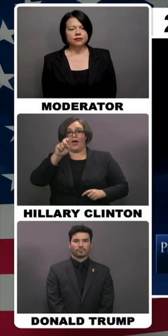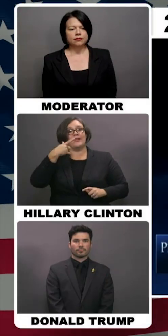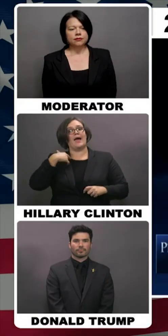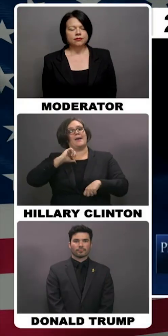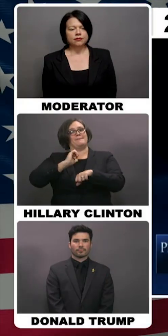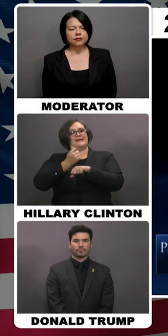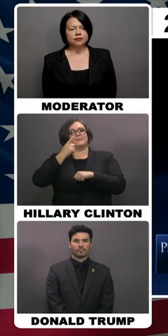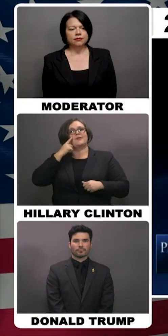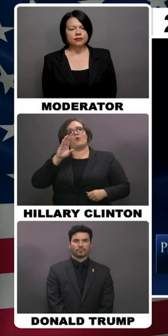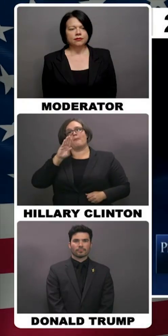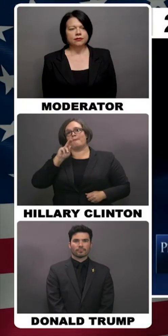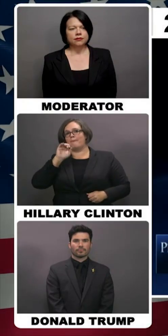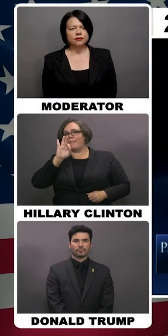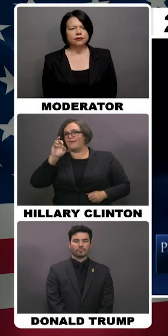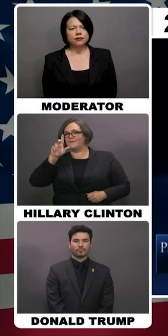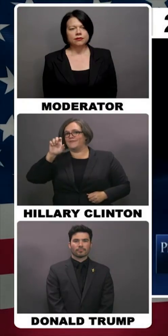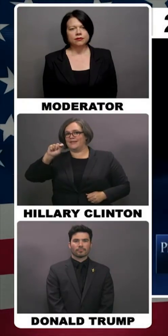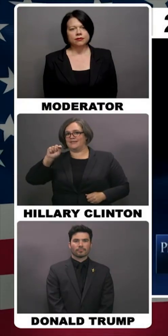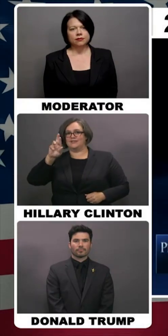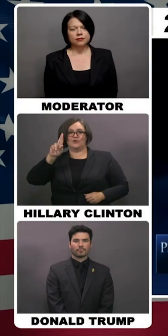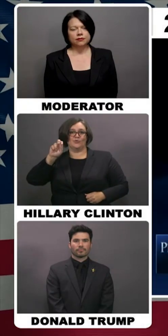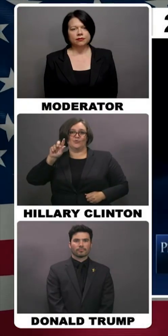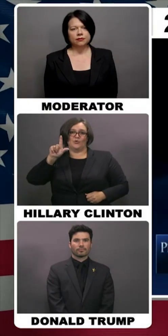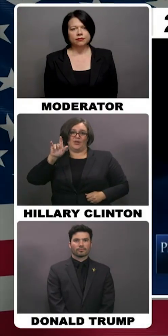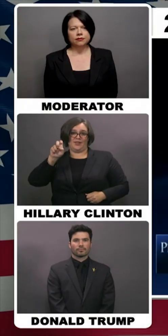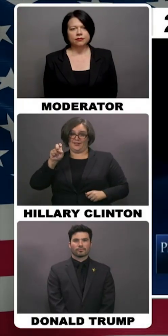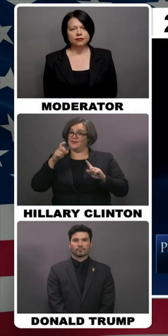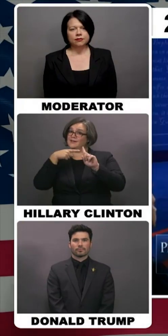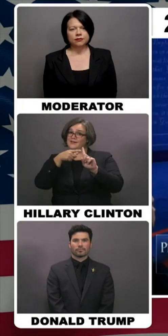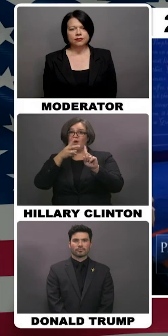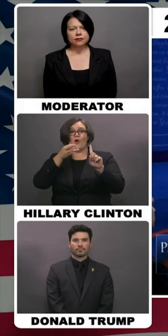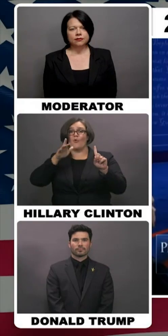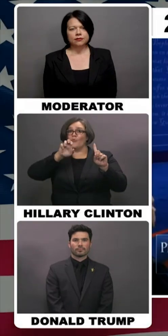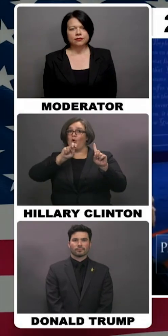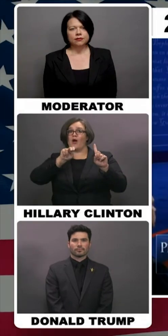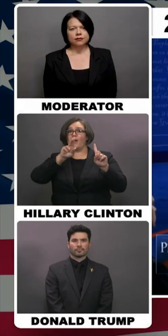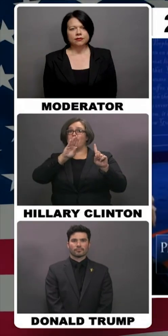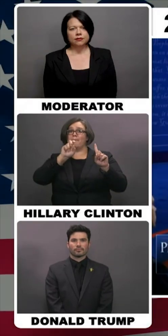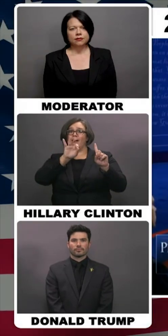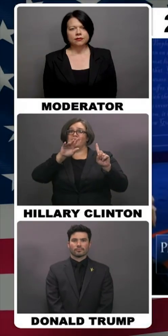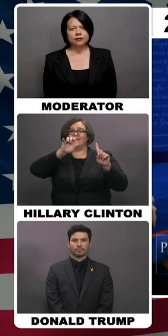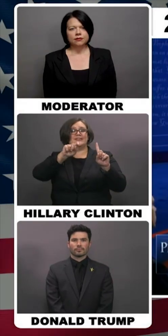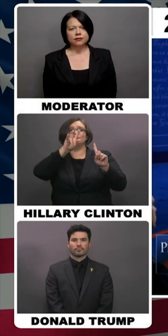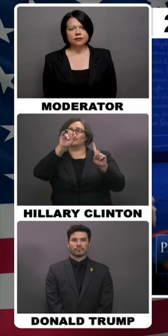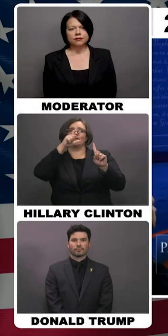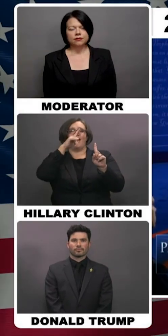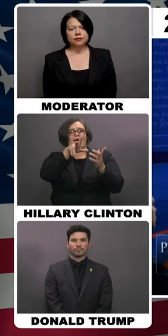Warren Buffett is the one who's gone out and said somebody like him should not be paying a lower tax rate than his secretary.